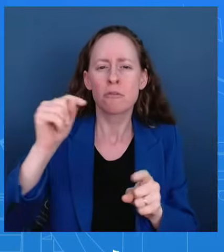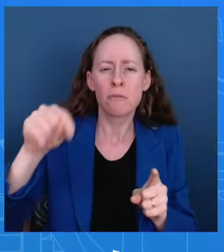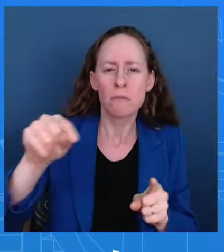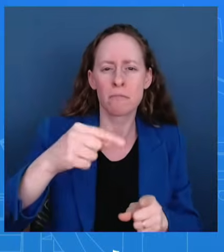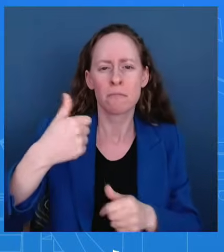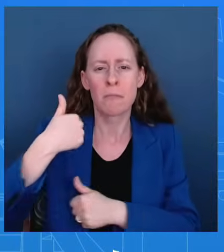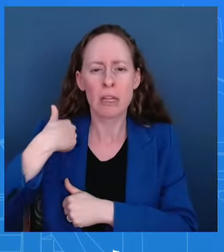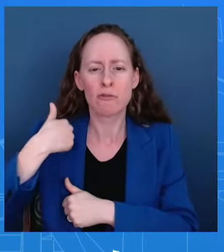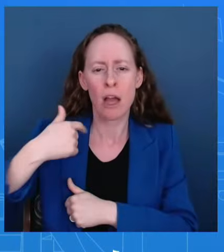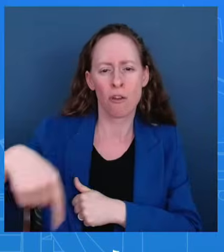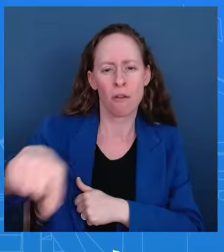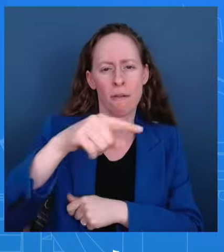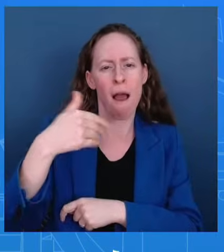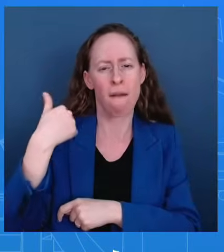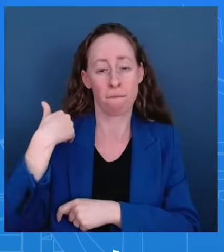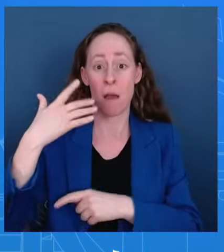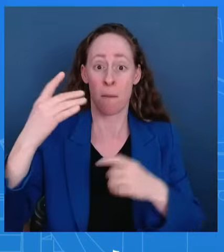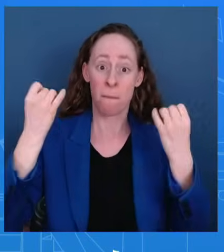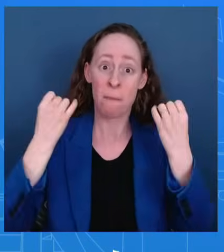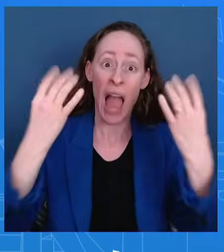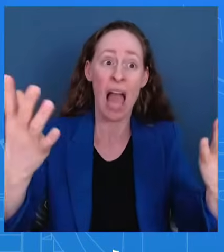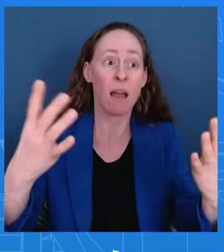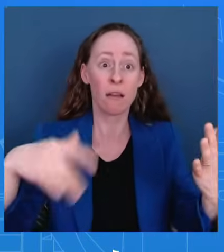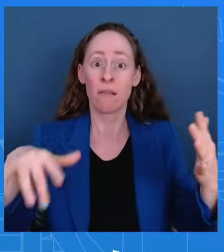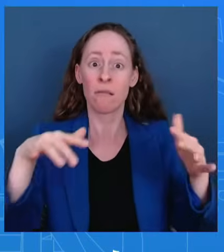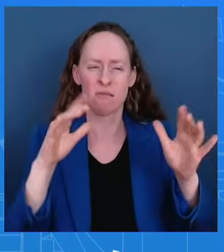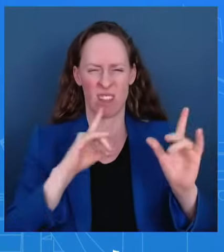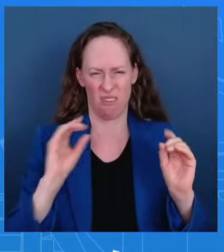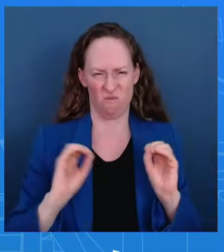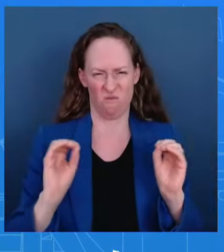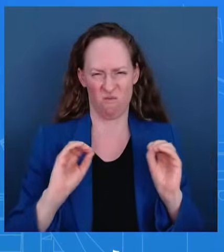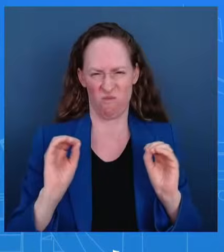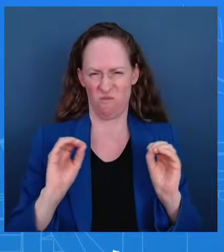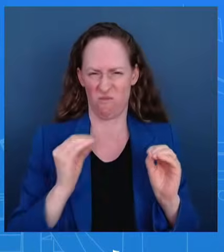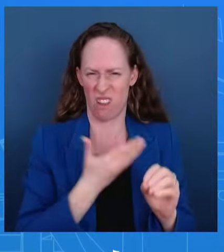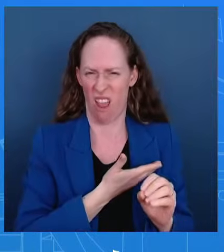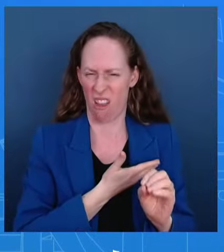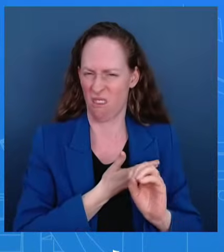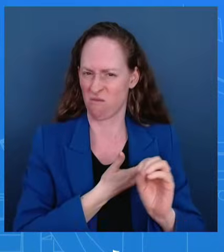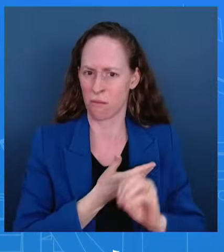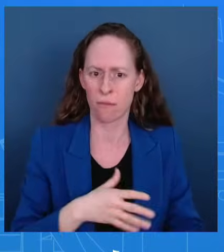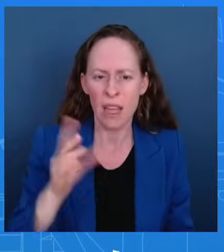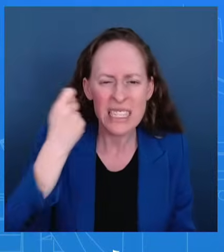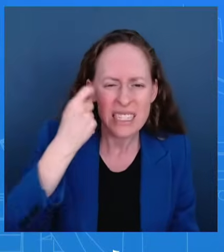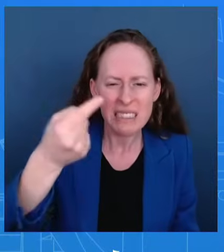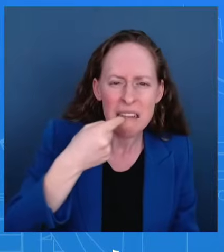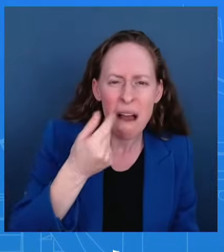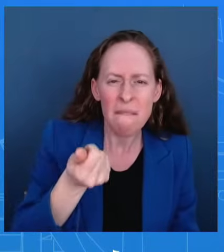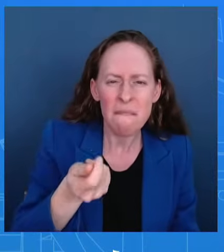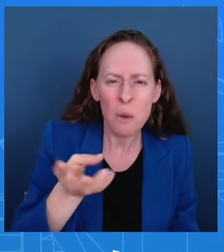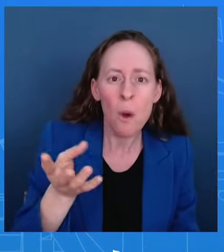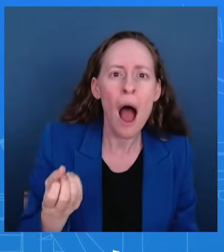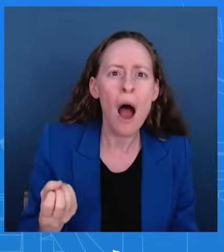The Press: How -- how many, when you -- when you say "small"? Mr. Kirby: I think I'm going to let the Pentagon speak to the numbers. I don't want to -- I don't want to violate that.